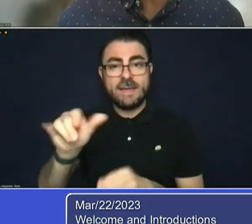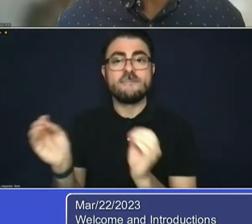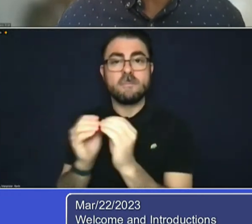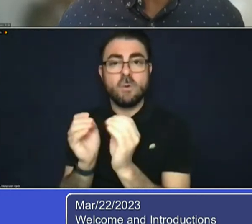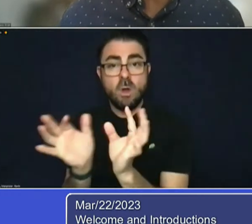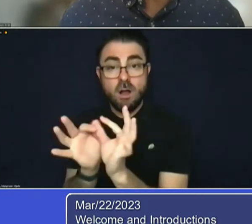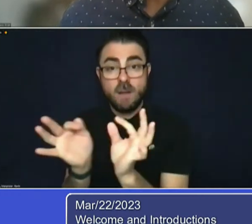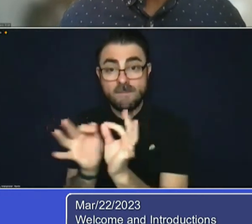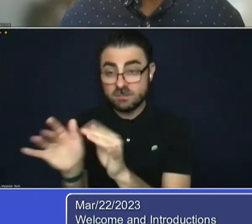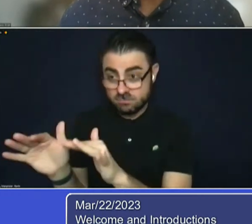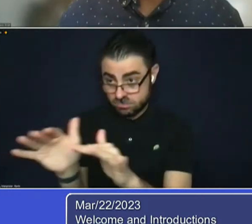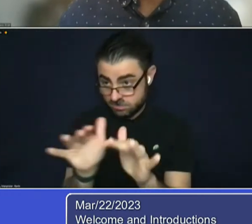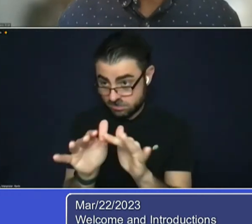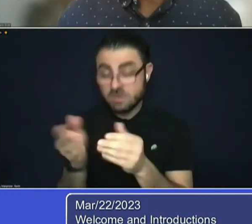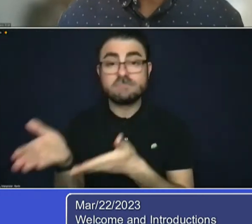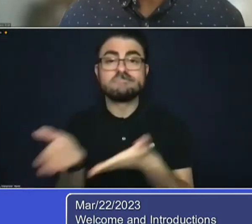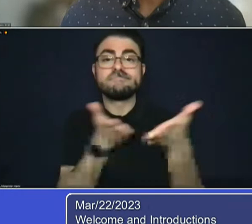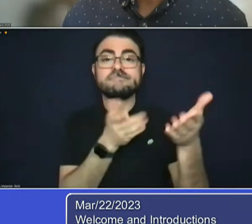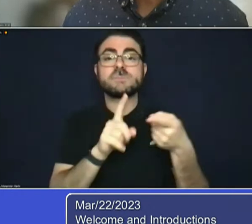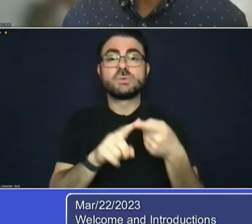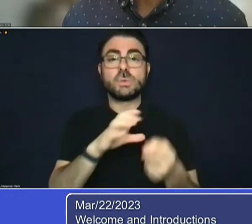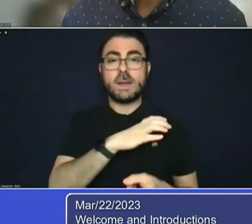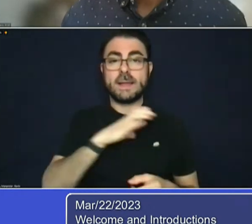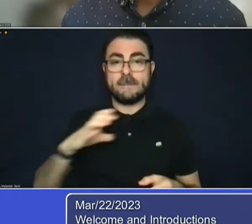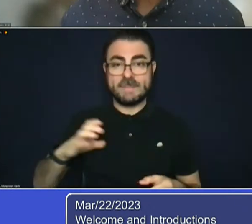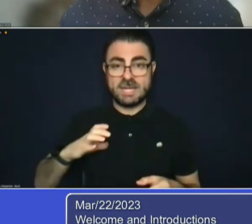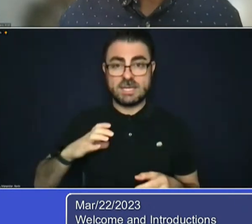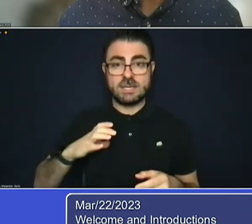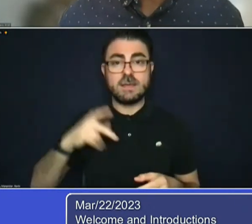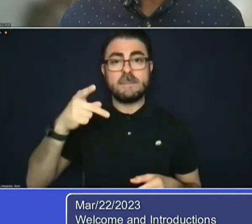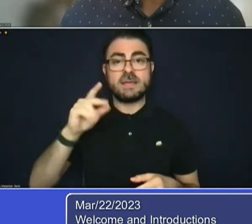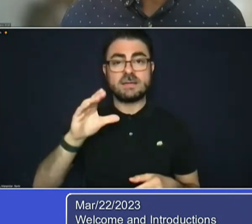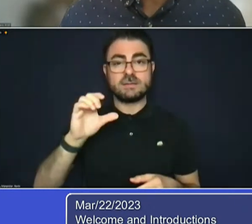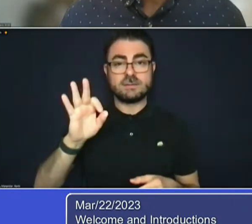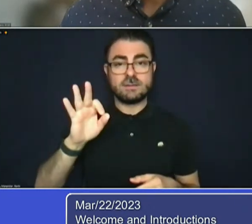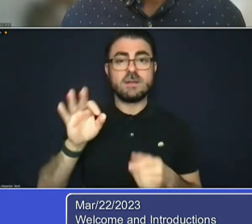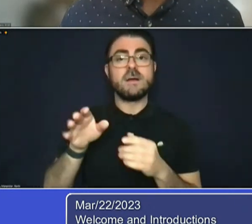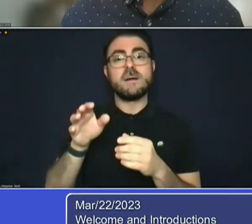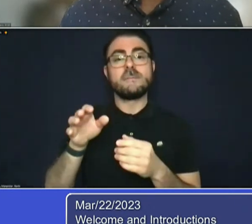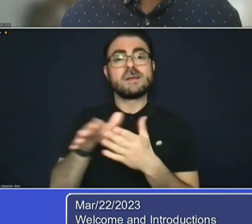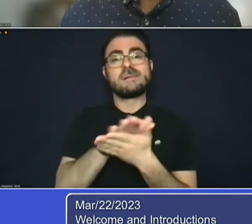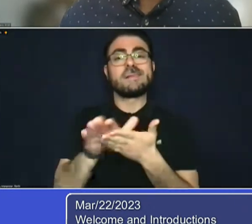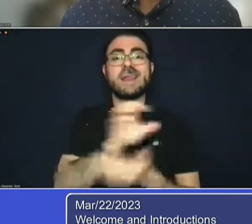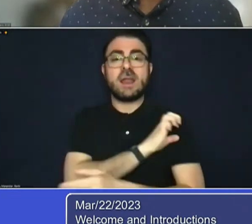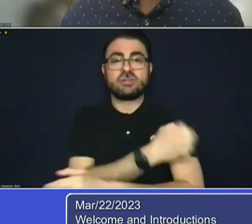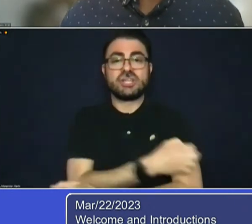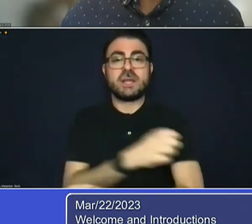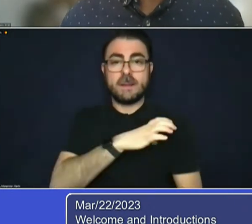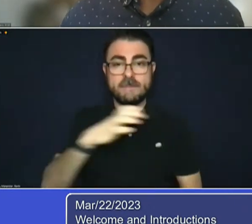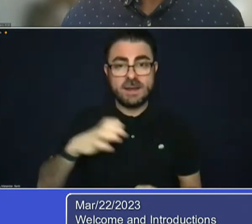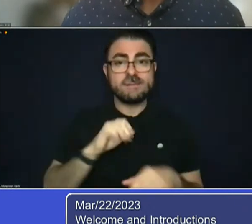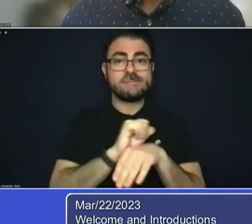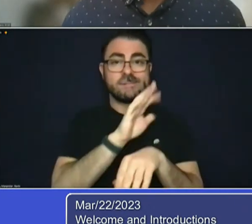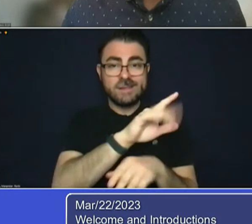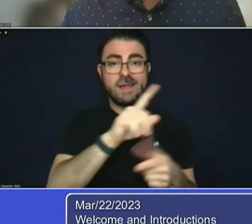ADJUSTMENTS, AND SEND IT OUT IN MAY FOR ANOTHER ROUND OF COMMENTS BEFORE WE TAKE IT TO